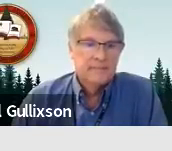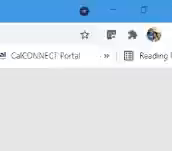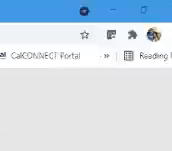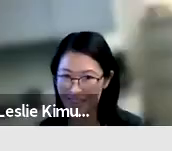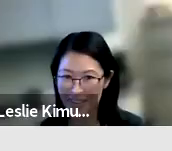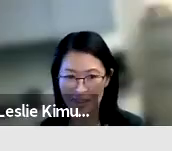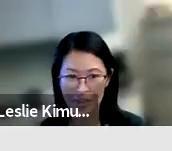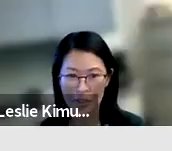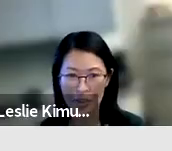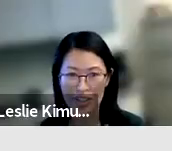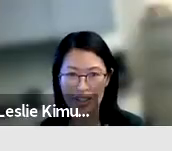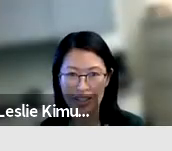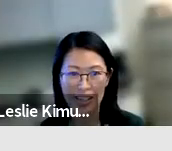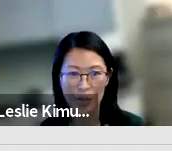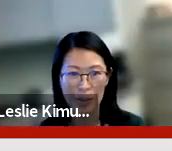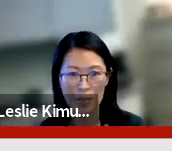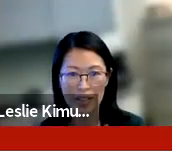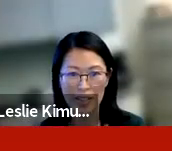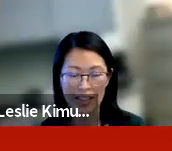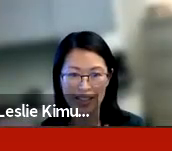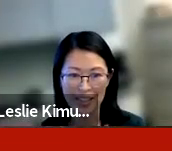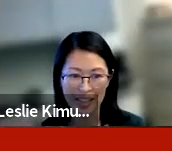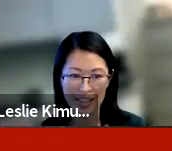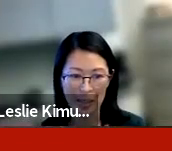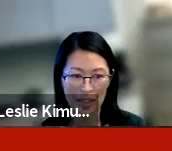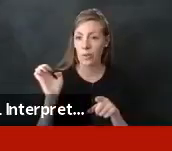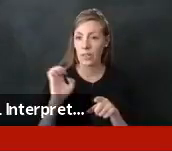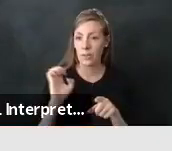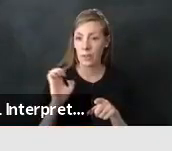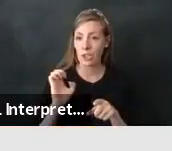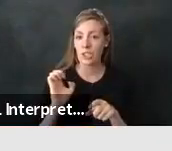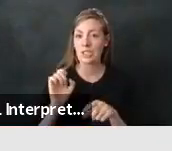So now this is the Soco Emergency Website Testing Landing page here.